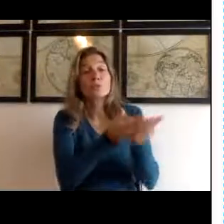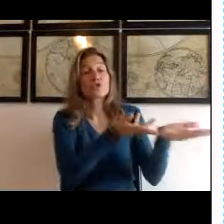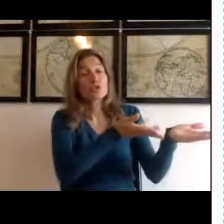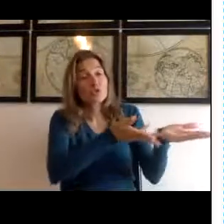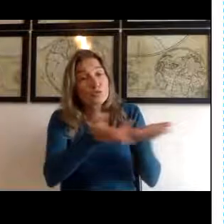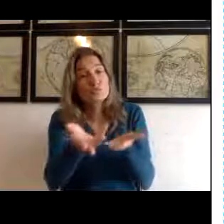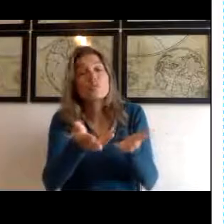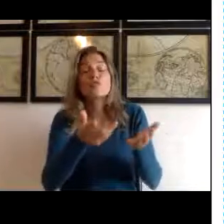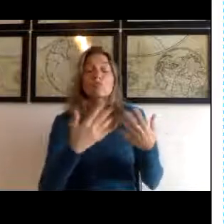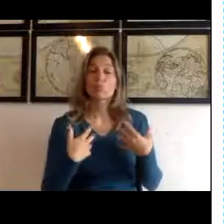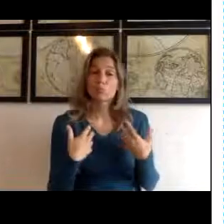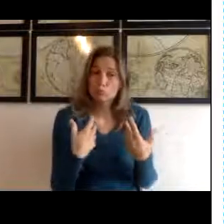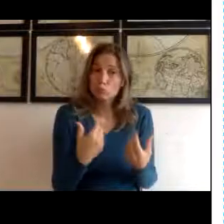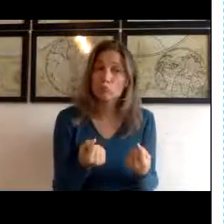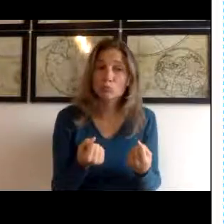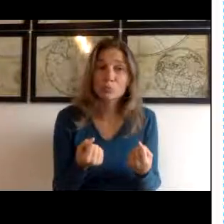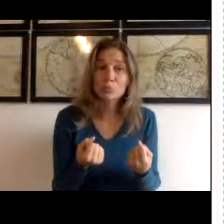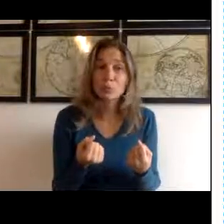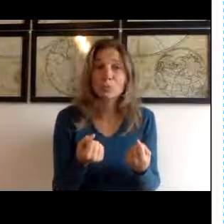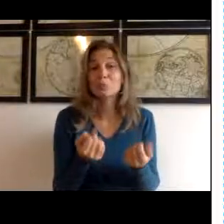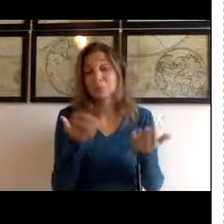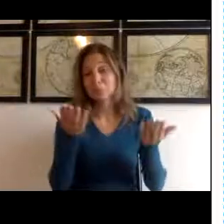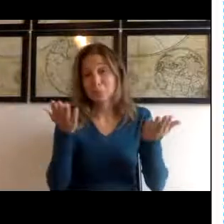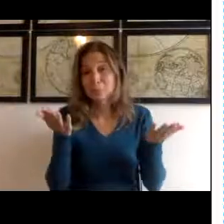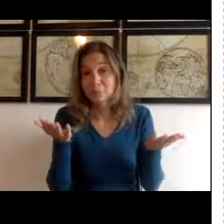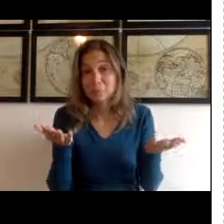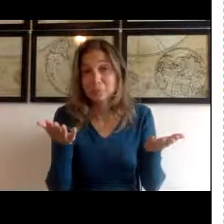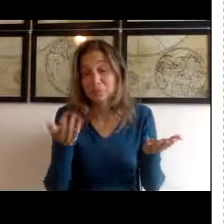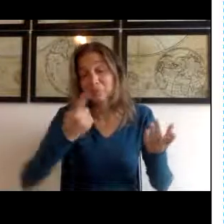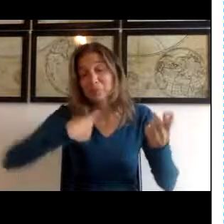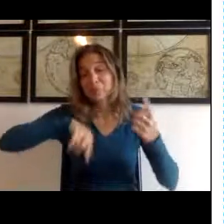That is our challenges